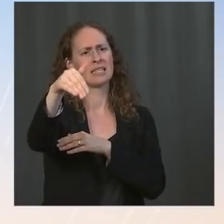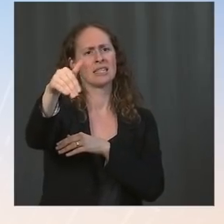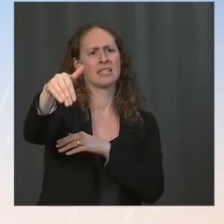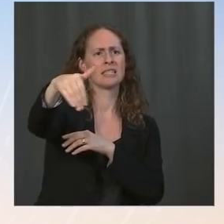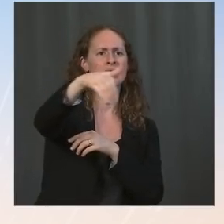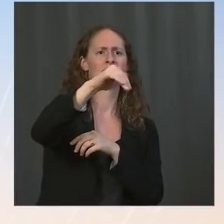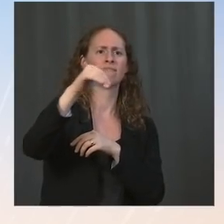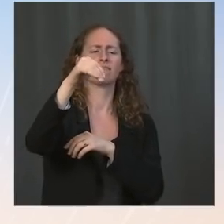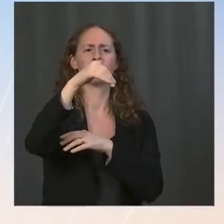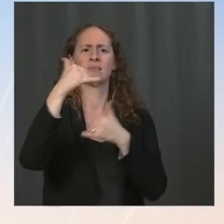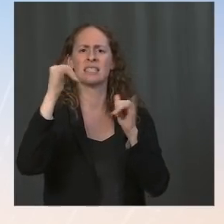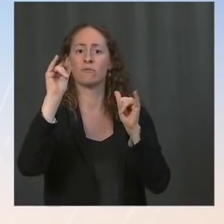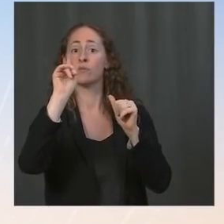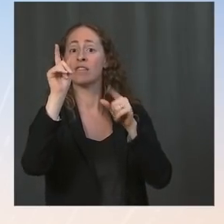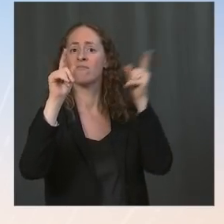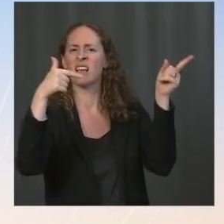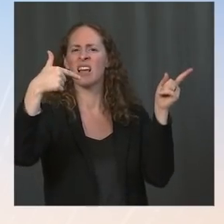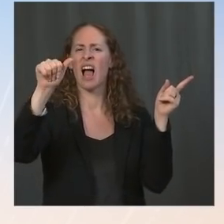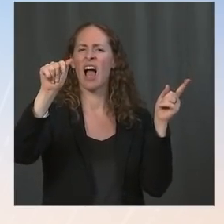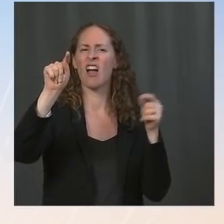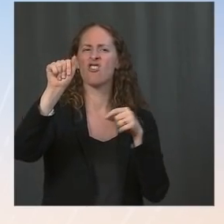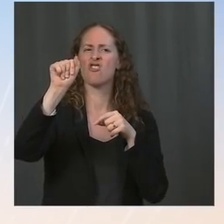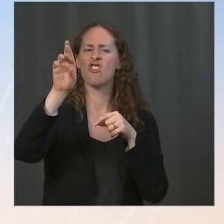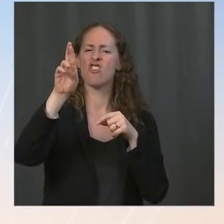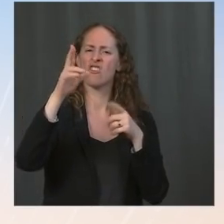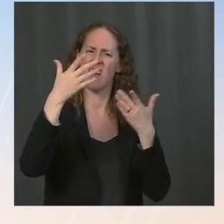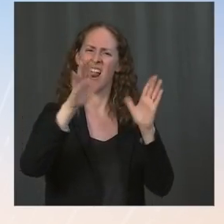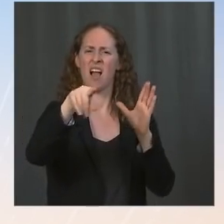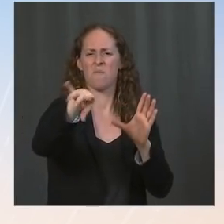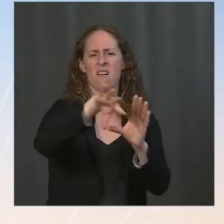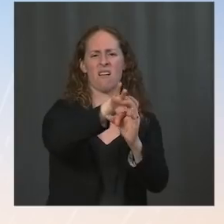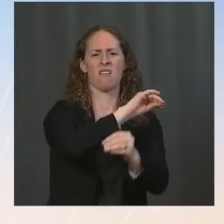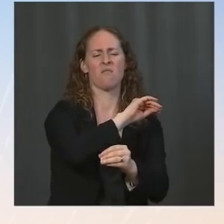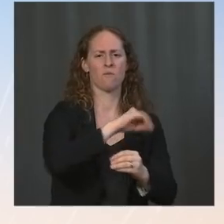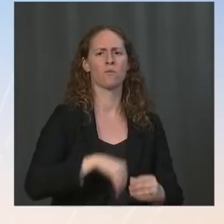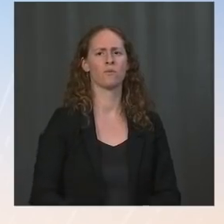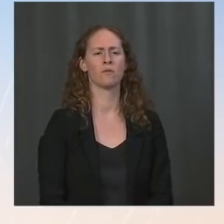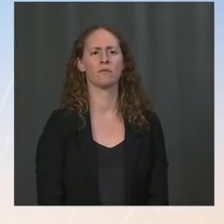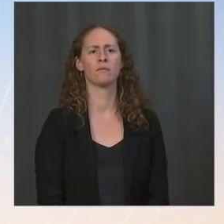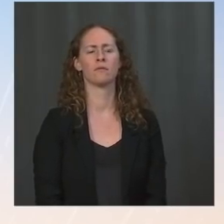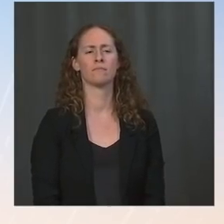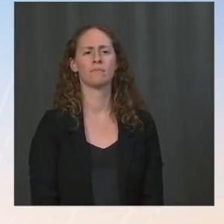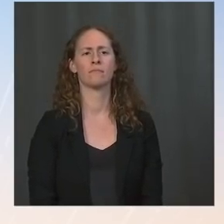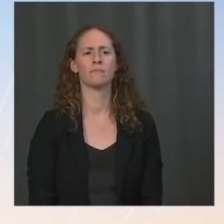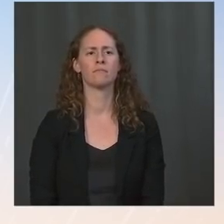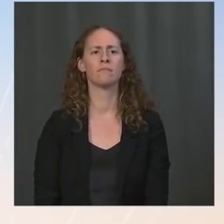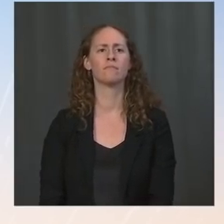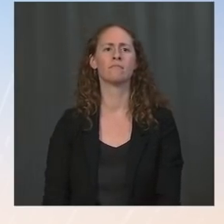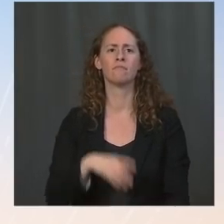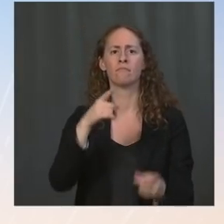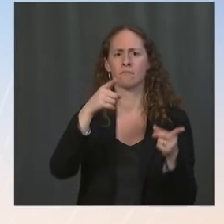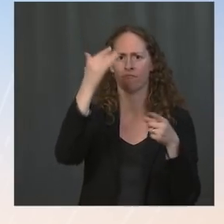Obviously, that is overseen -- is of great importance to the President, but is overseen in the day-to-day operations by the State Department,